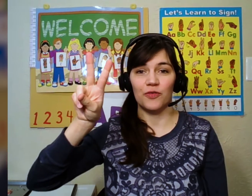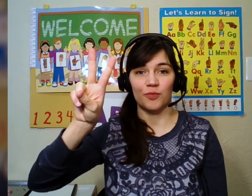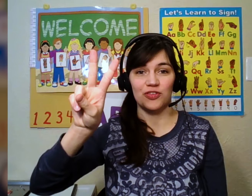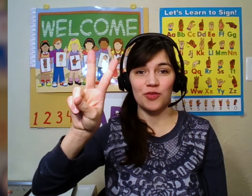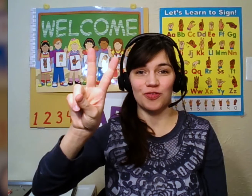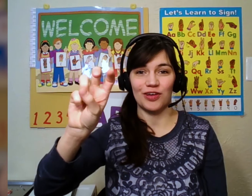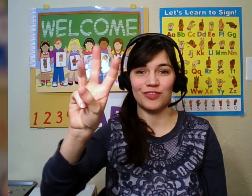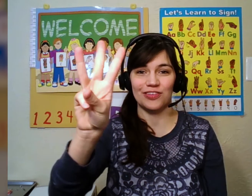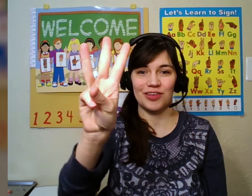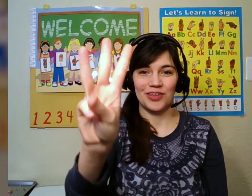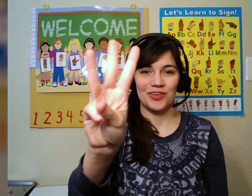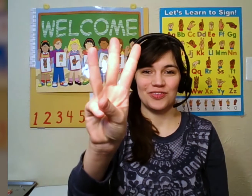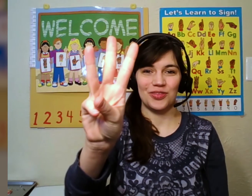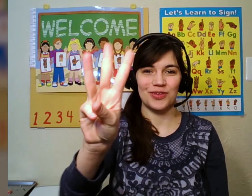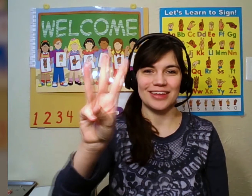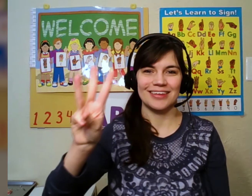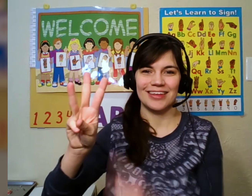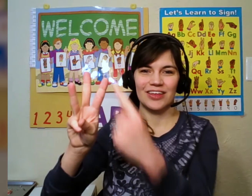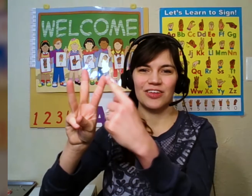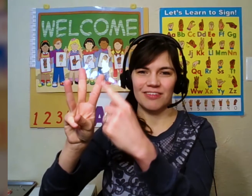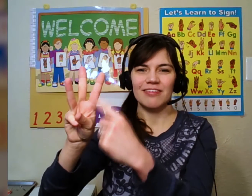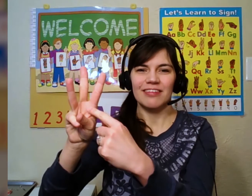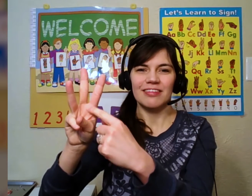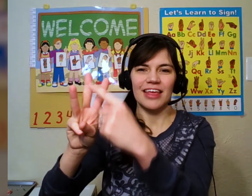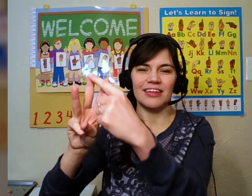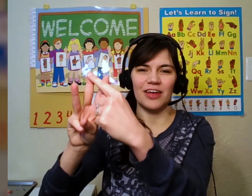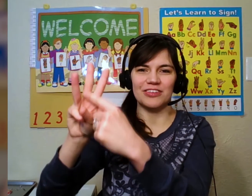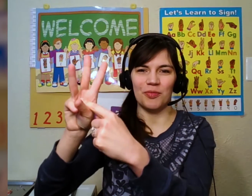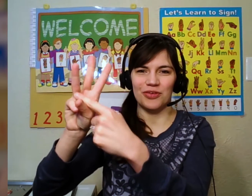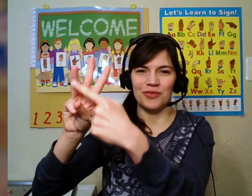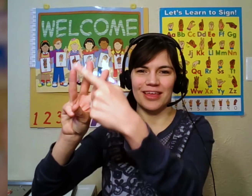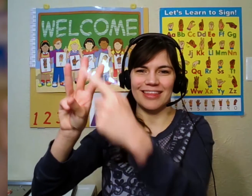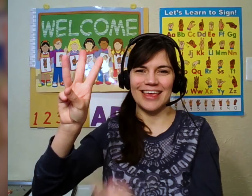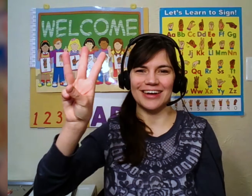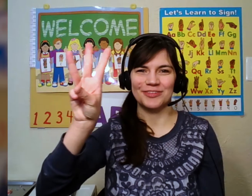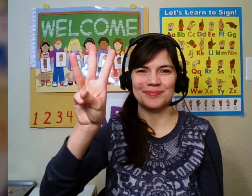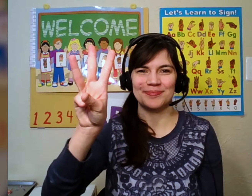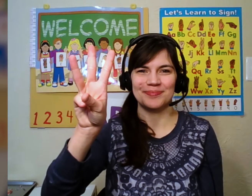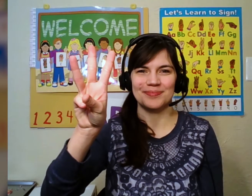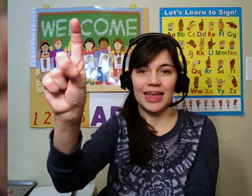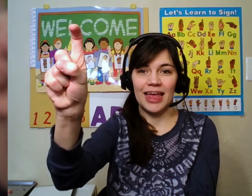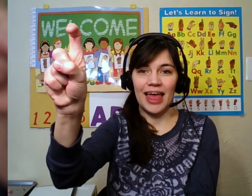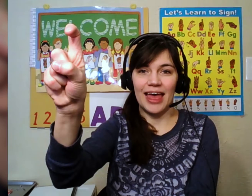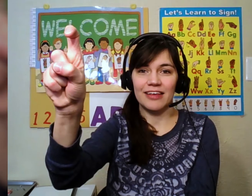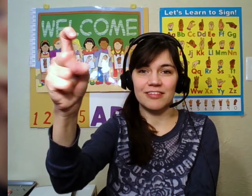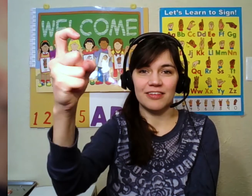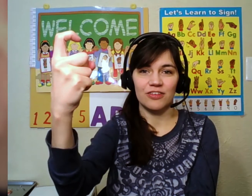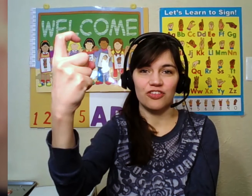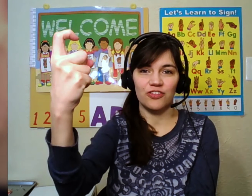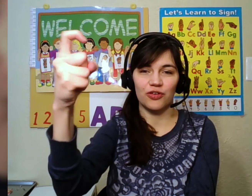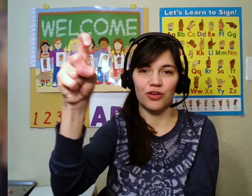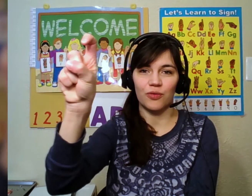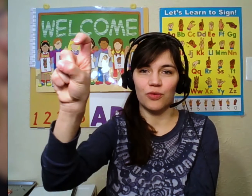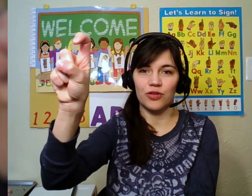to go from two fingers to three, like a letter W in the air. X, just crook